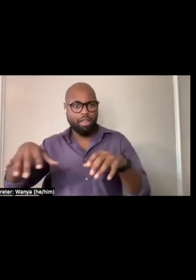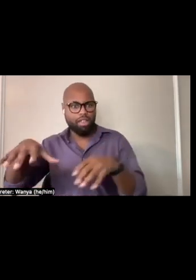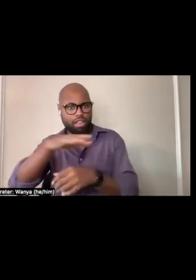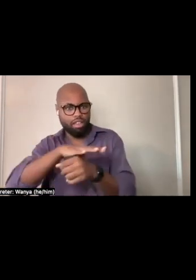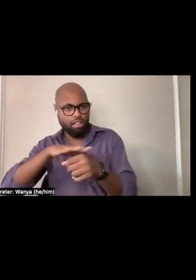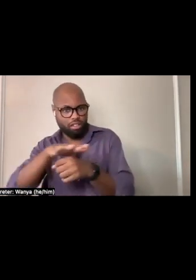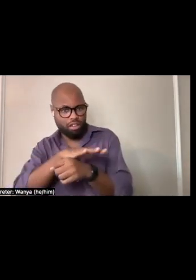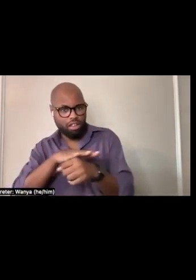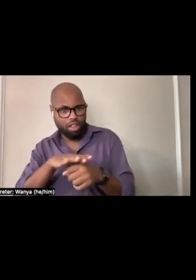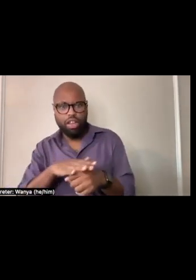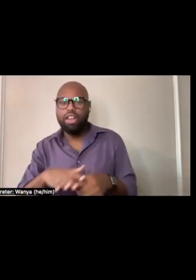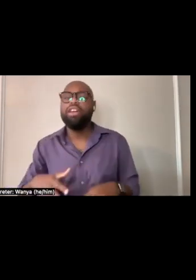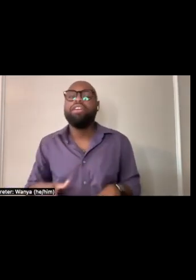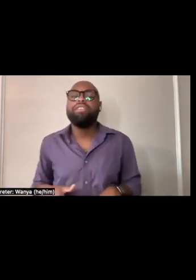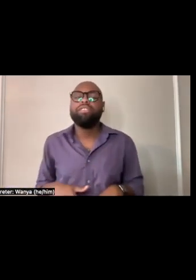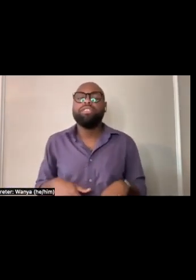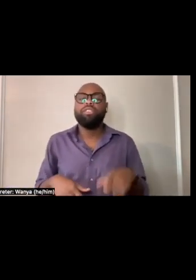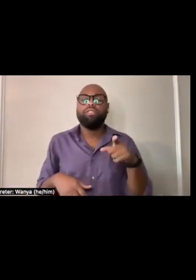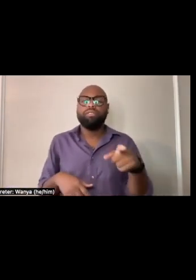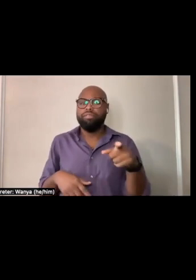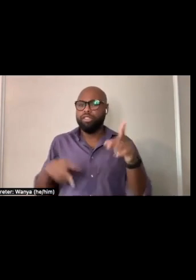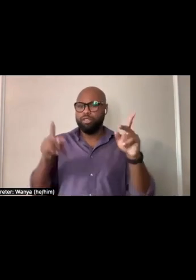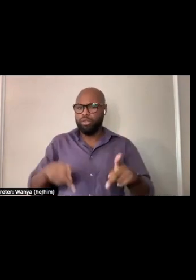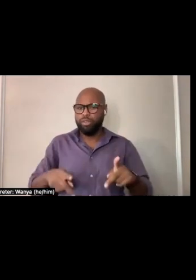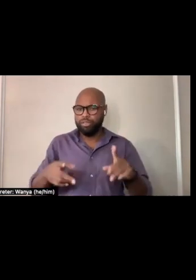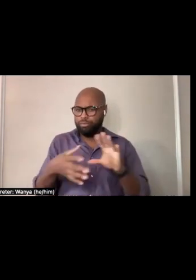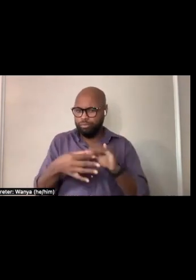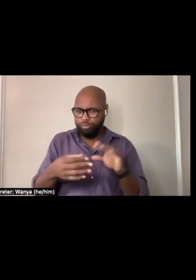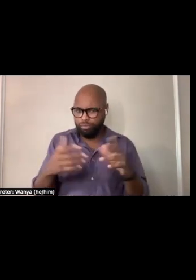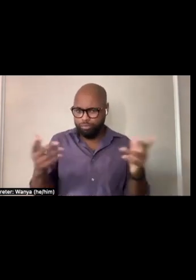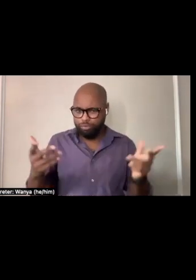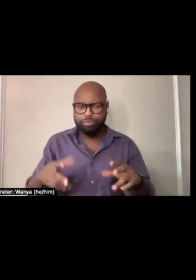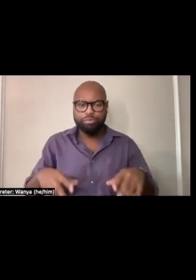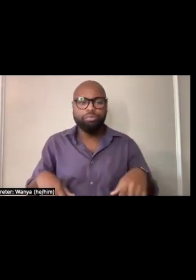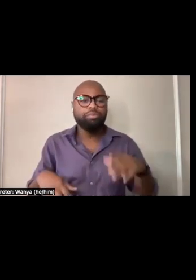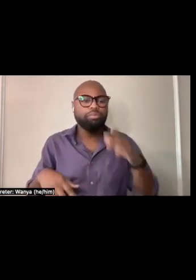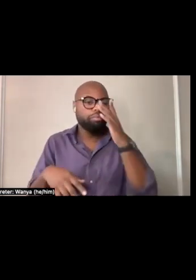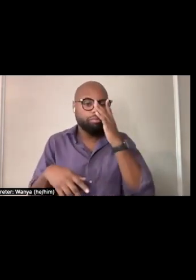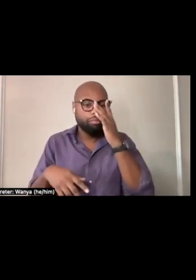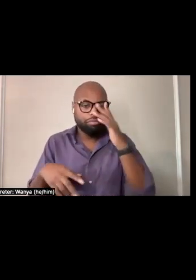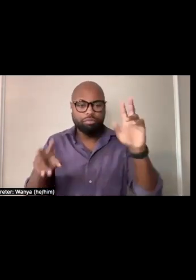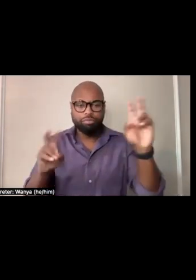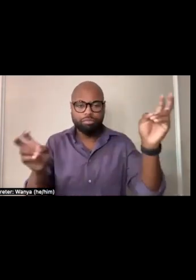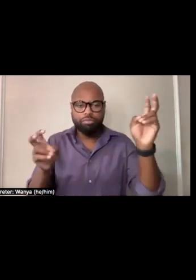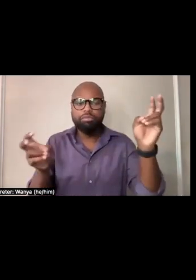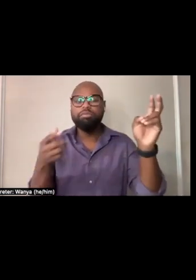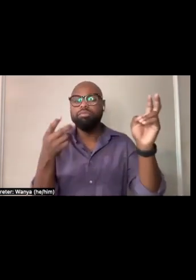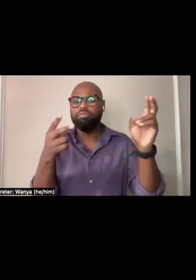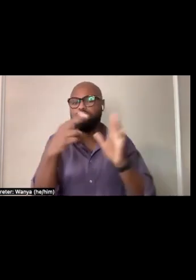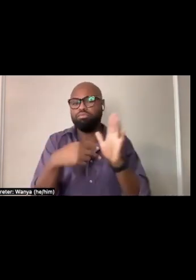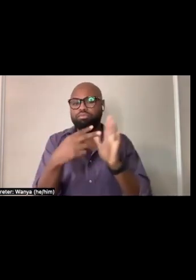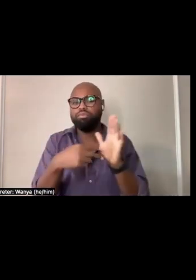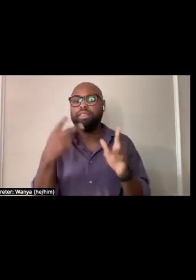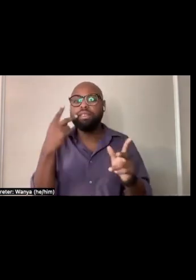So this person said that and seeing people come in off the street was unbelievable Just the level